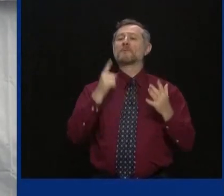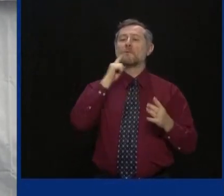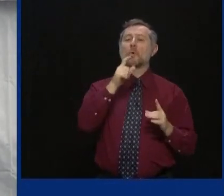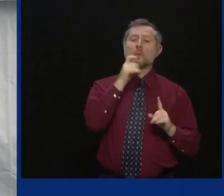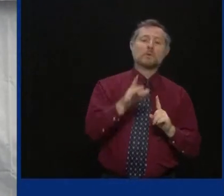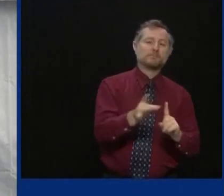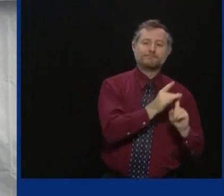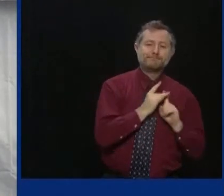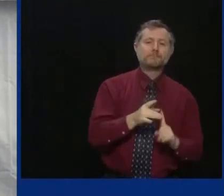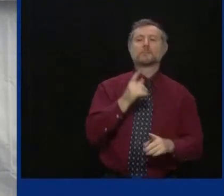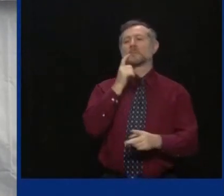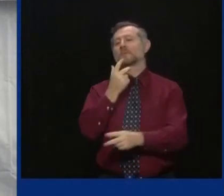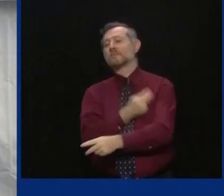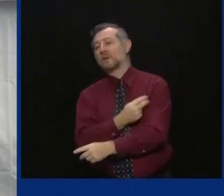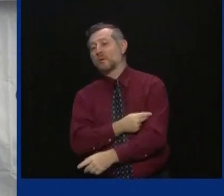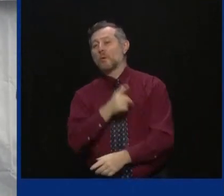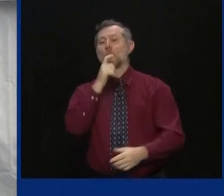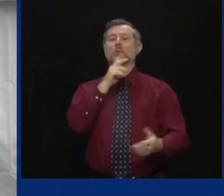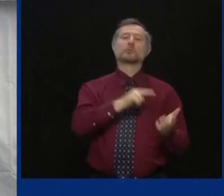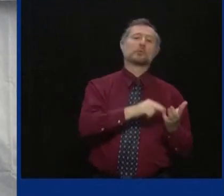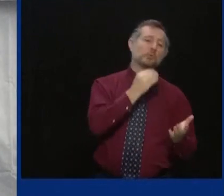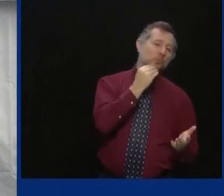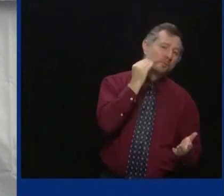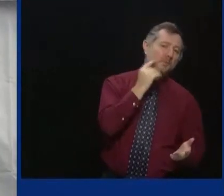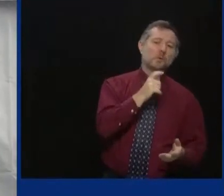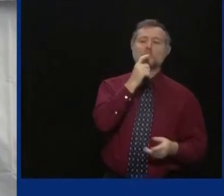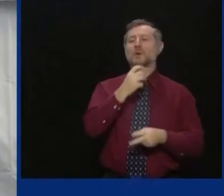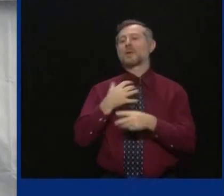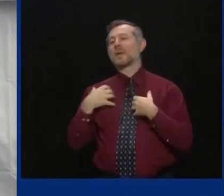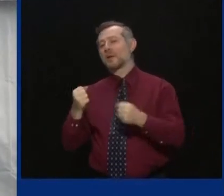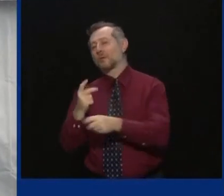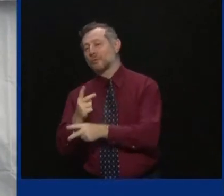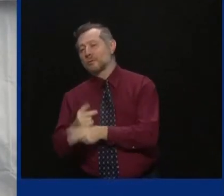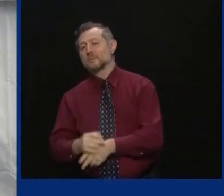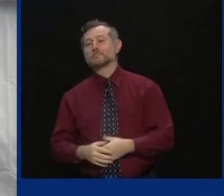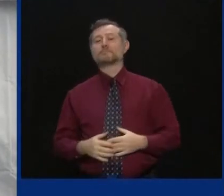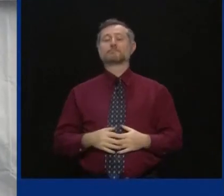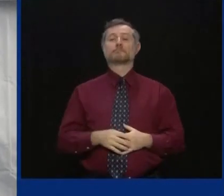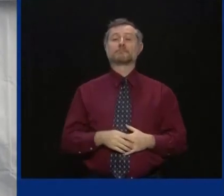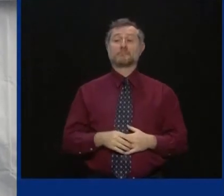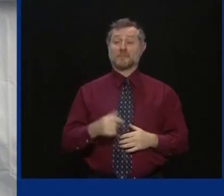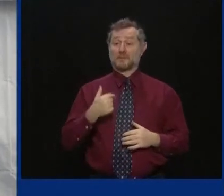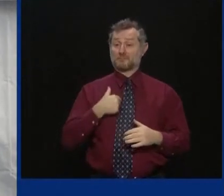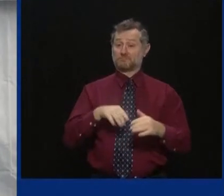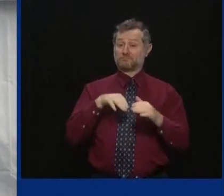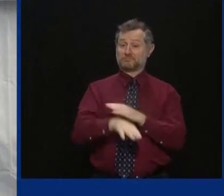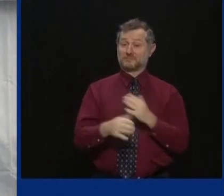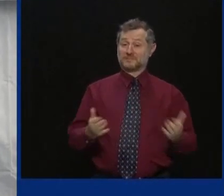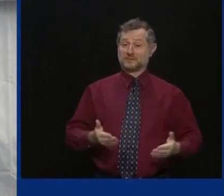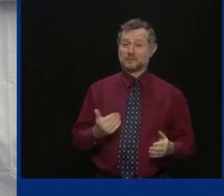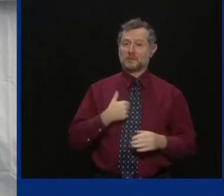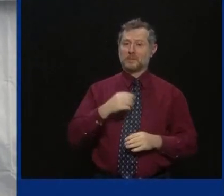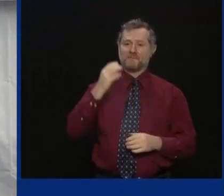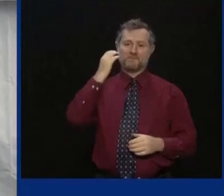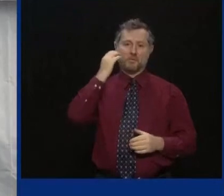RIGHT NOW OUR NUMBERS I WILL GIVE A REPORT ON WHERE WE'RE AT IN TERMS OF VACCINE. OUR NURSING HOMEWORKERS,